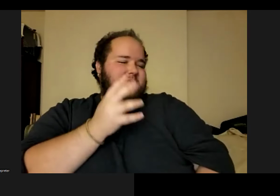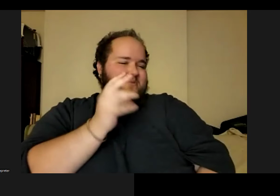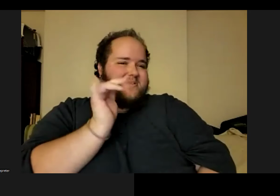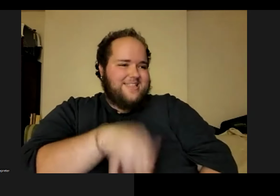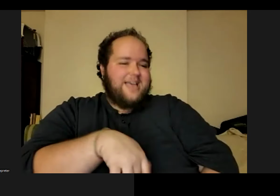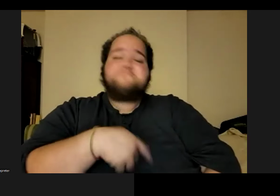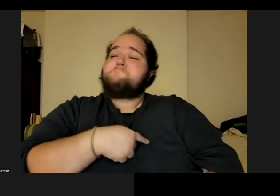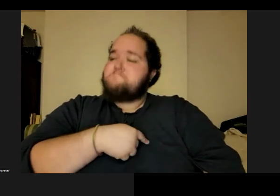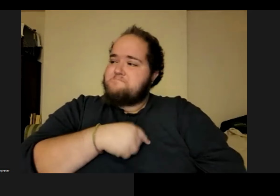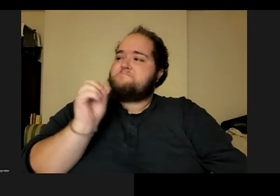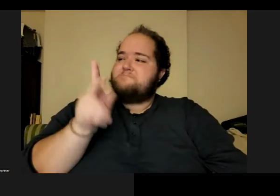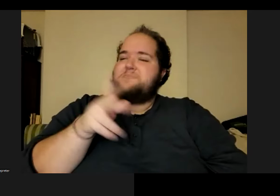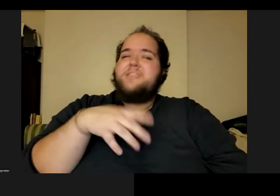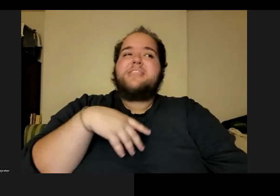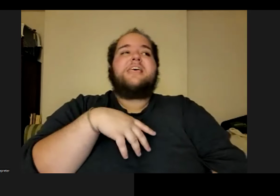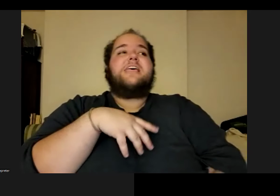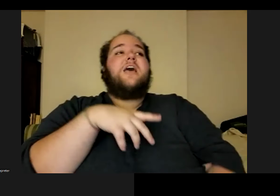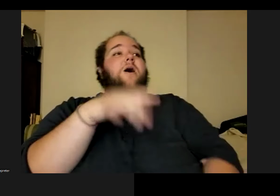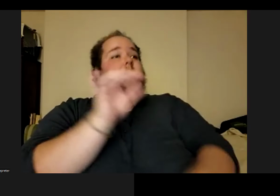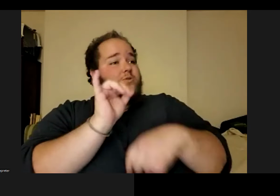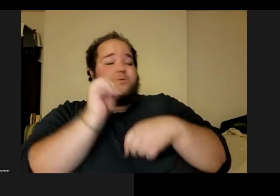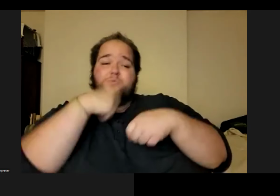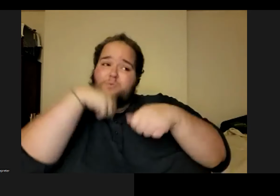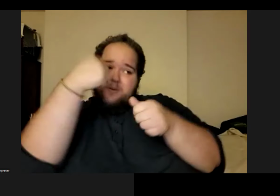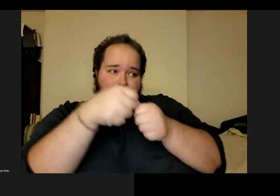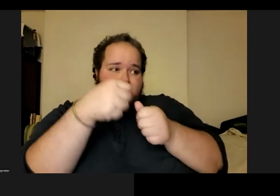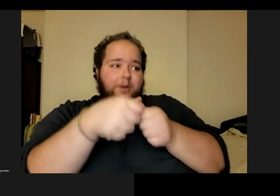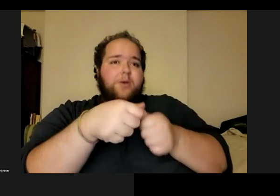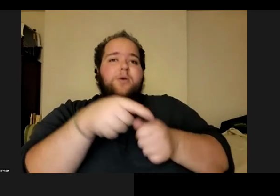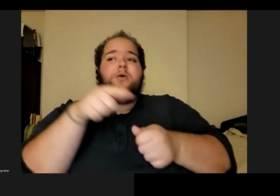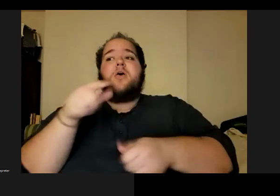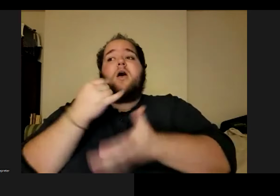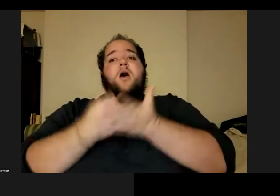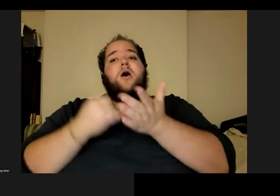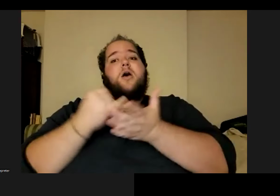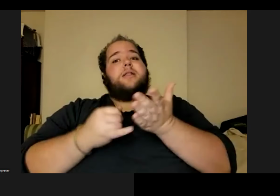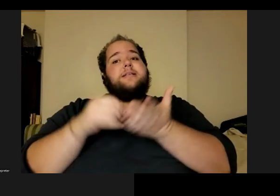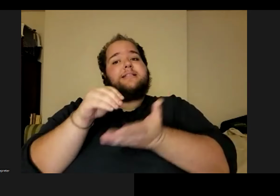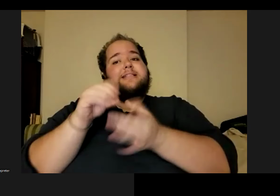The other thing to remember too is, you know, we can use artist statement for like ourselves